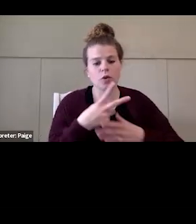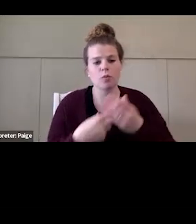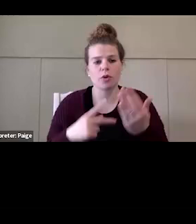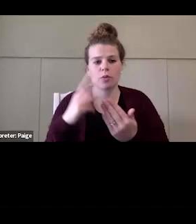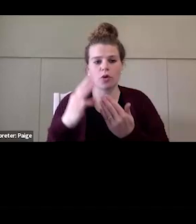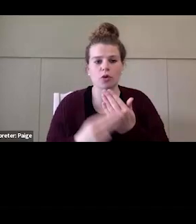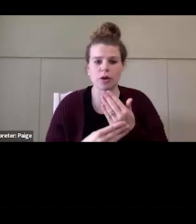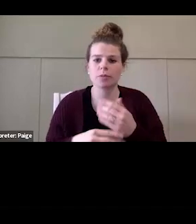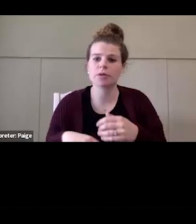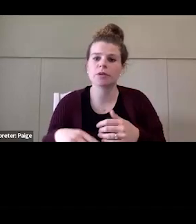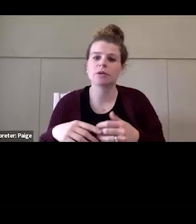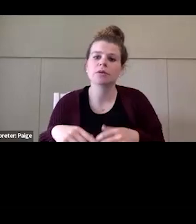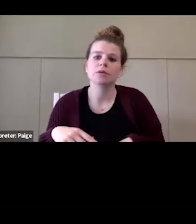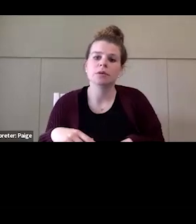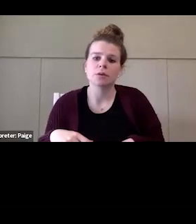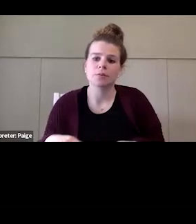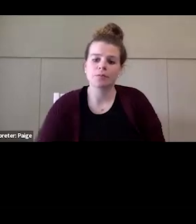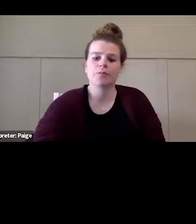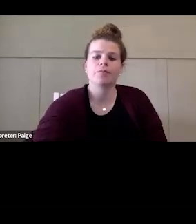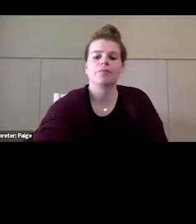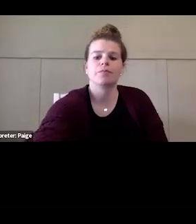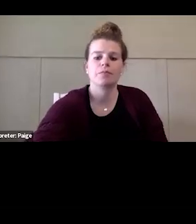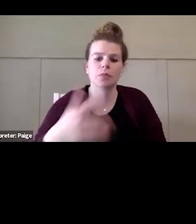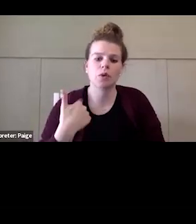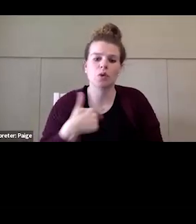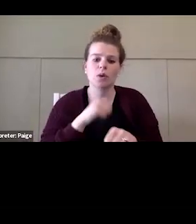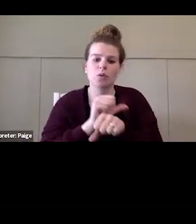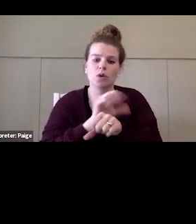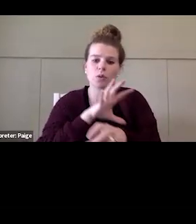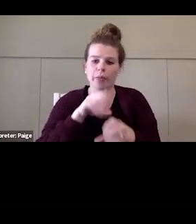I just wanna know, I think it's important to know. We work within a lot of different systems,